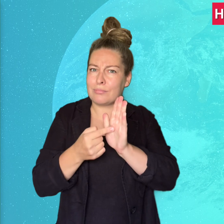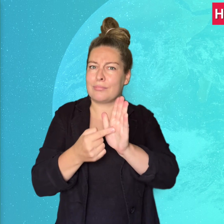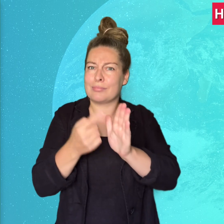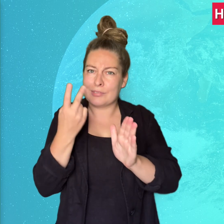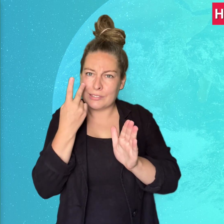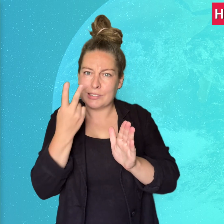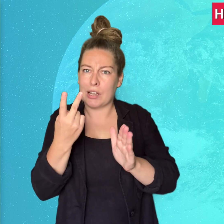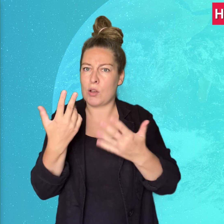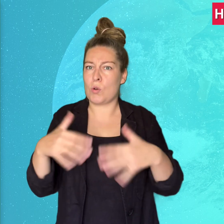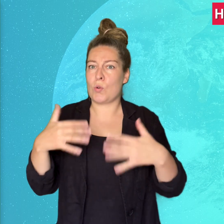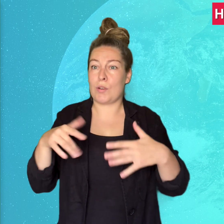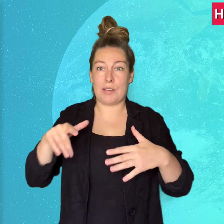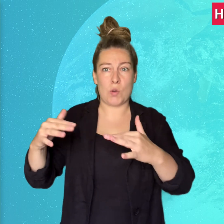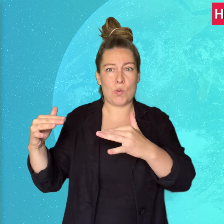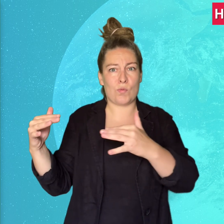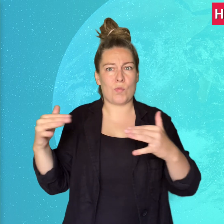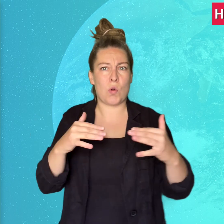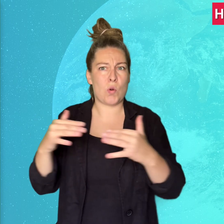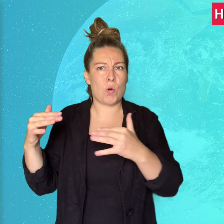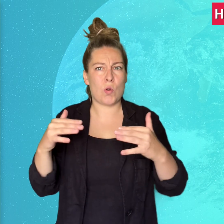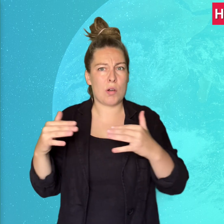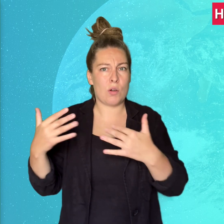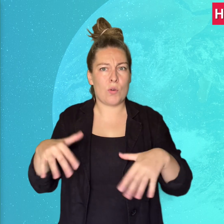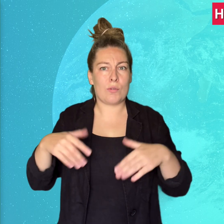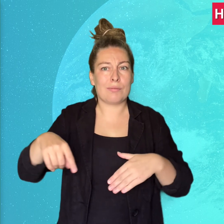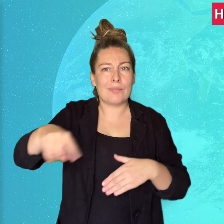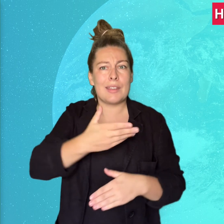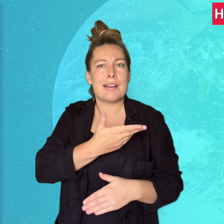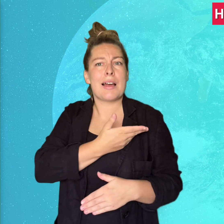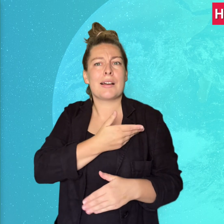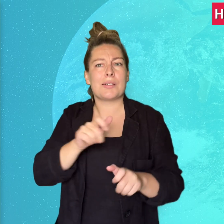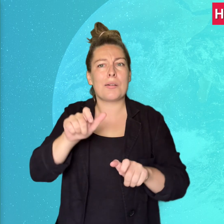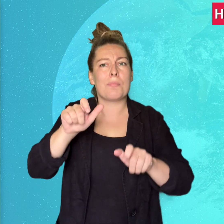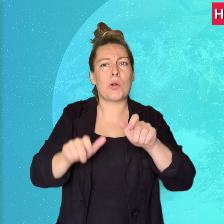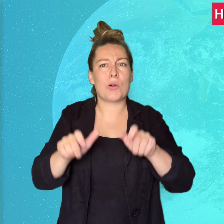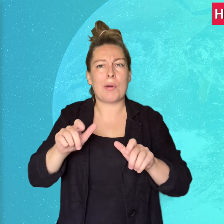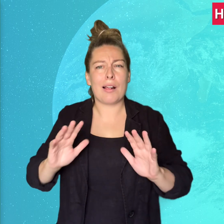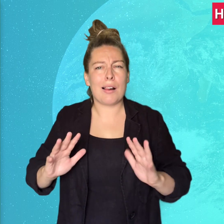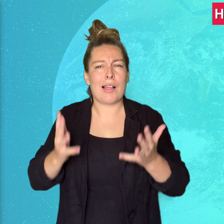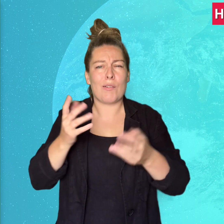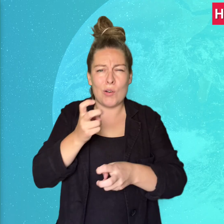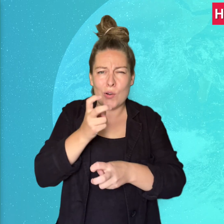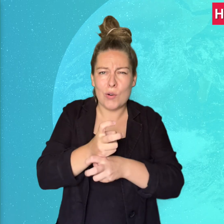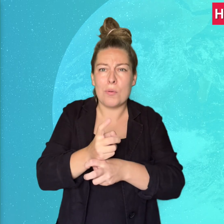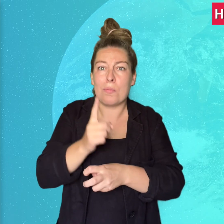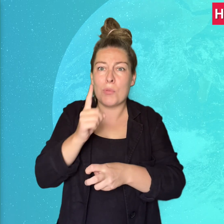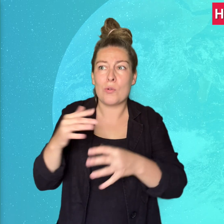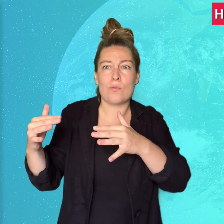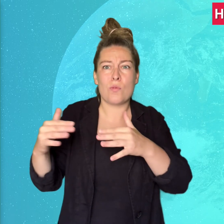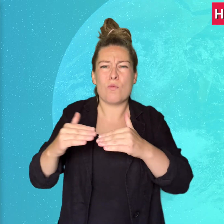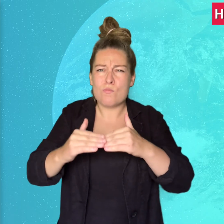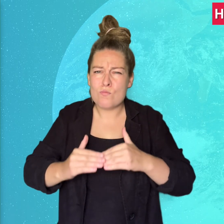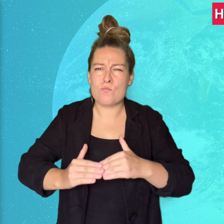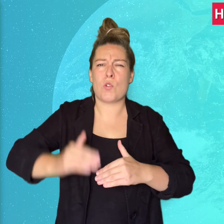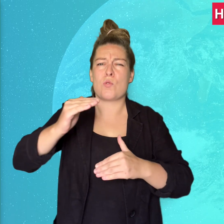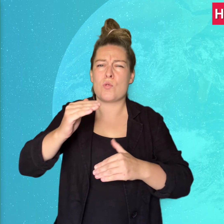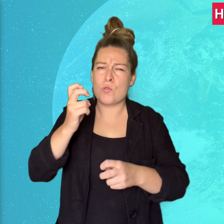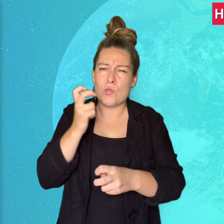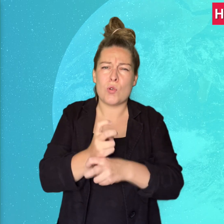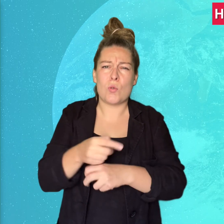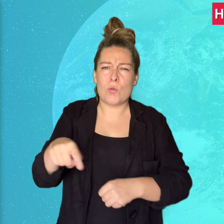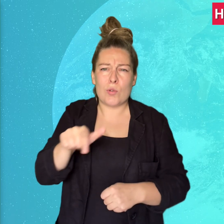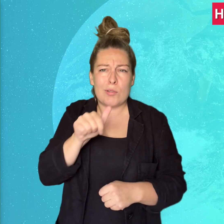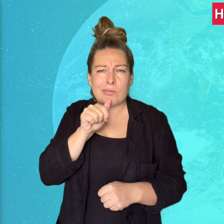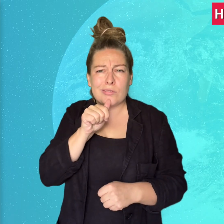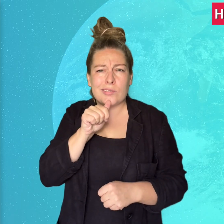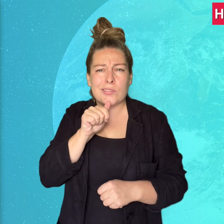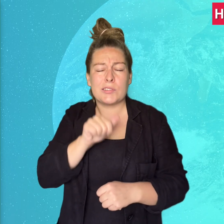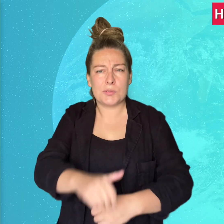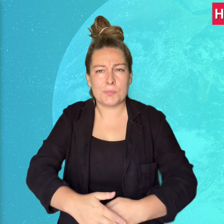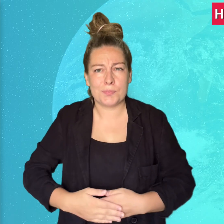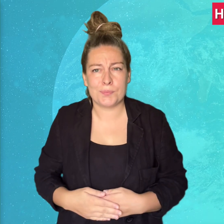how conflict deepens the suffering of Gaza’s most vulnerable.